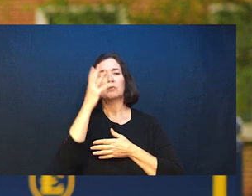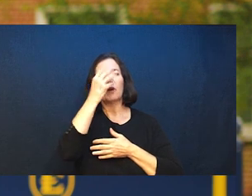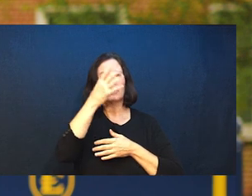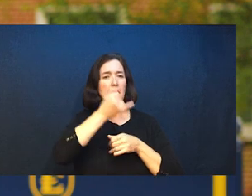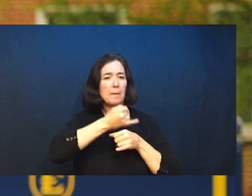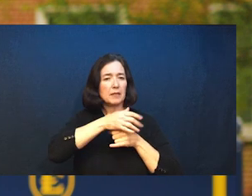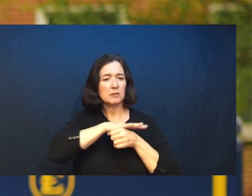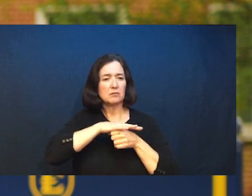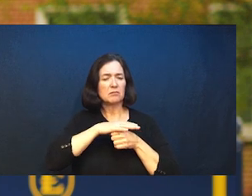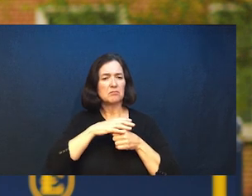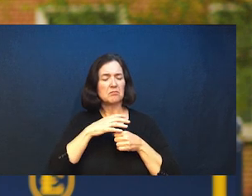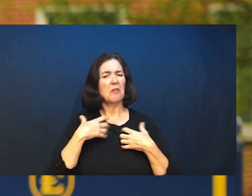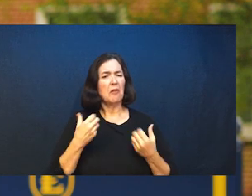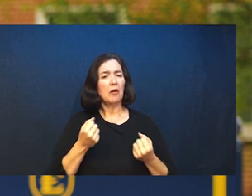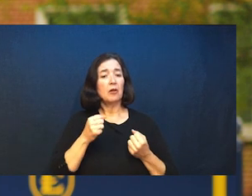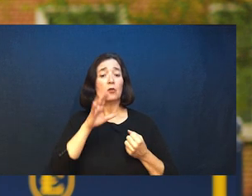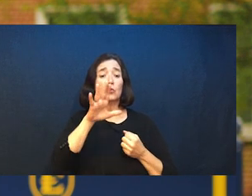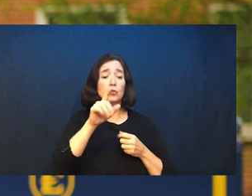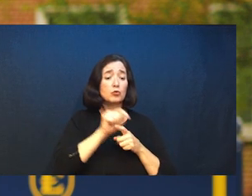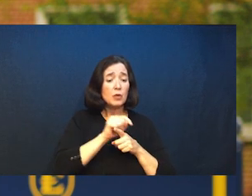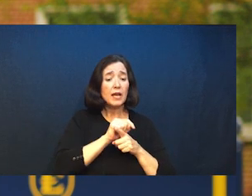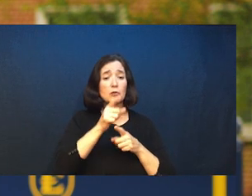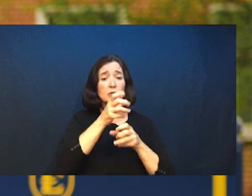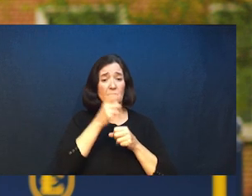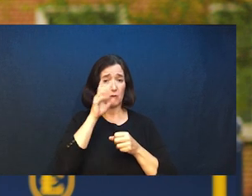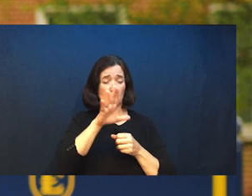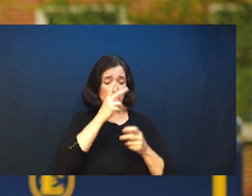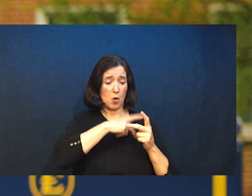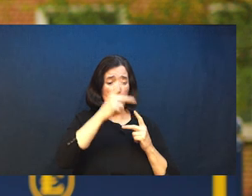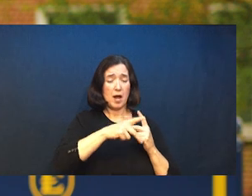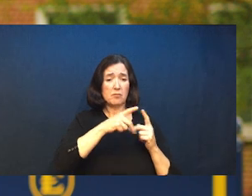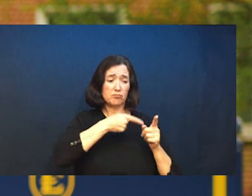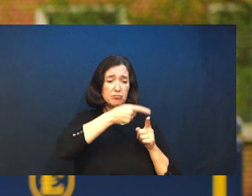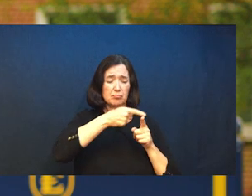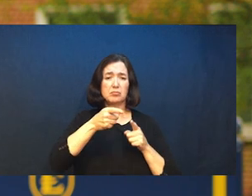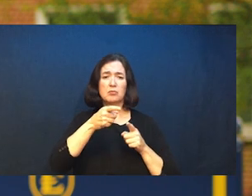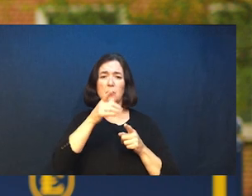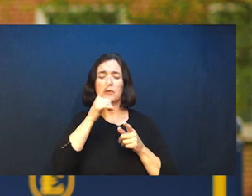I'm confident you will find that the training you received in your academic program has prepared you to be graduates of choice in your professional discipline.